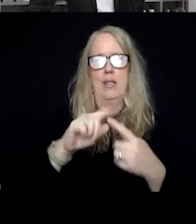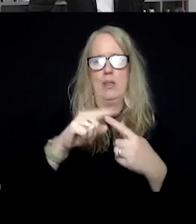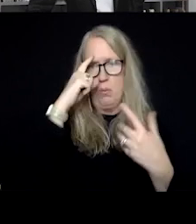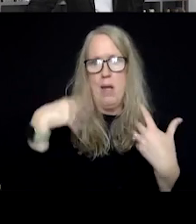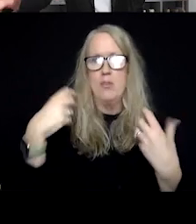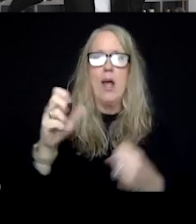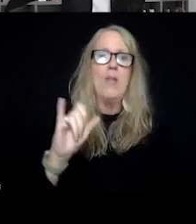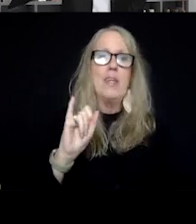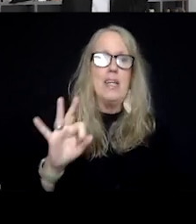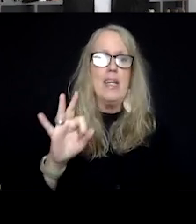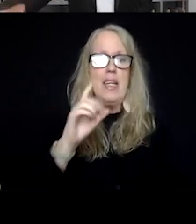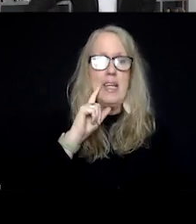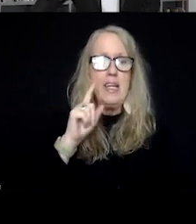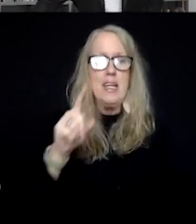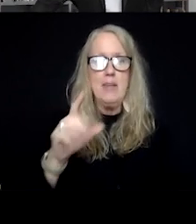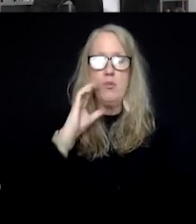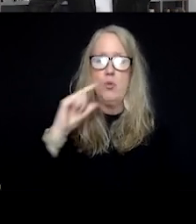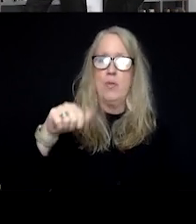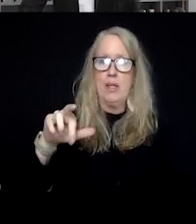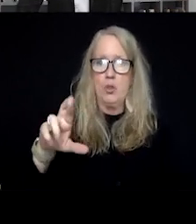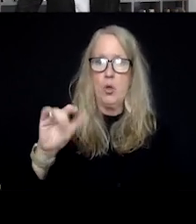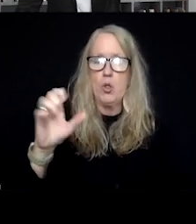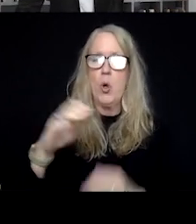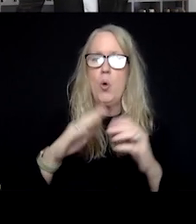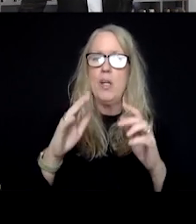IF YOU SHOOT YOUR Q CODE WITH YOUR THAN WHEN YOU ARE ON THE JAM,